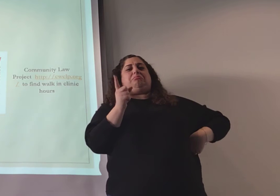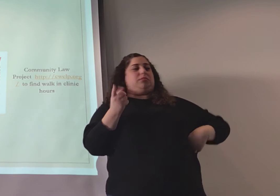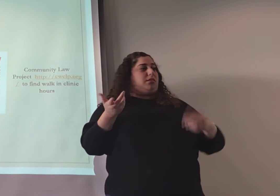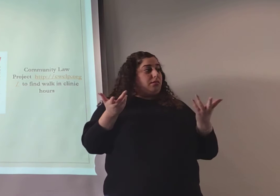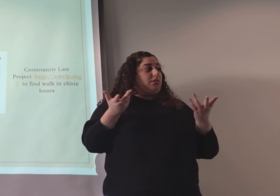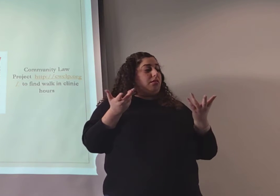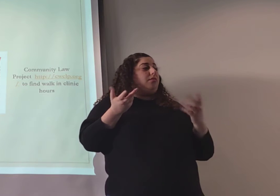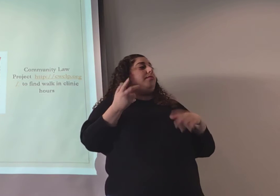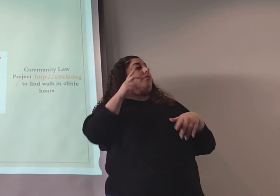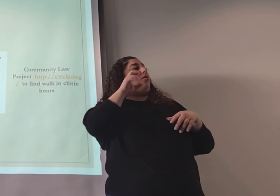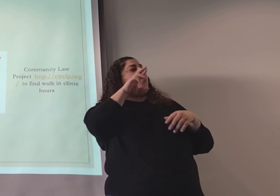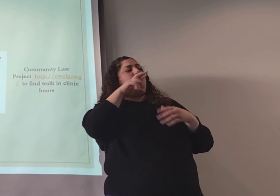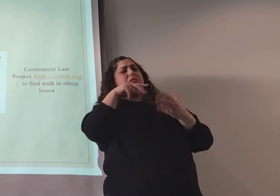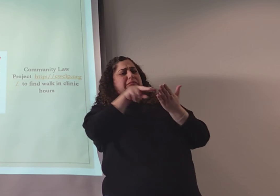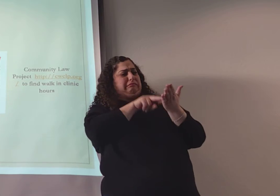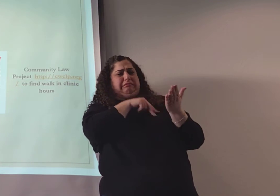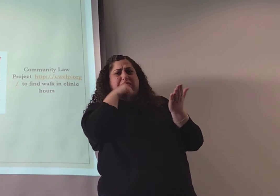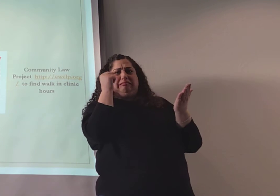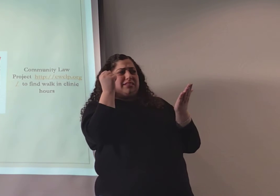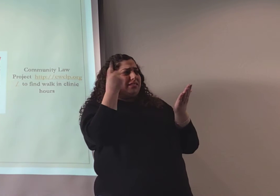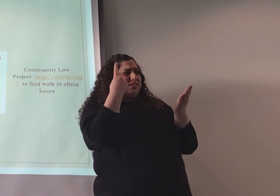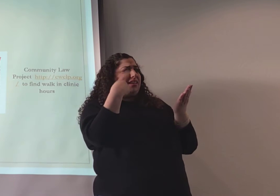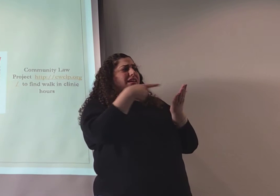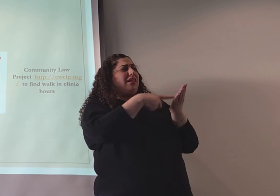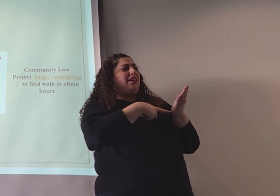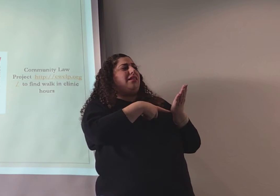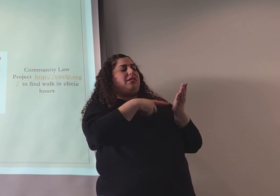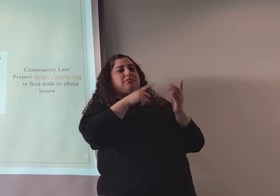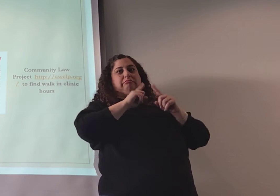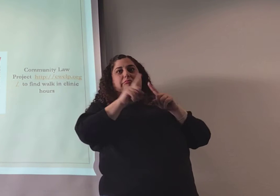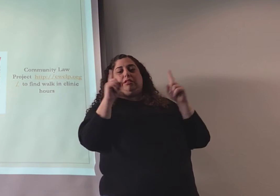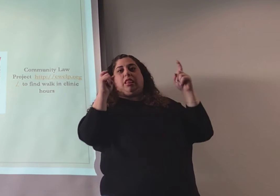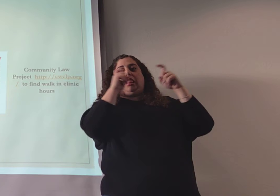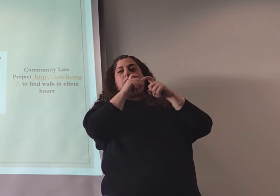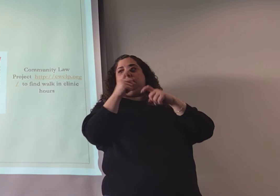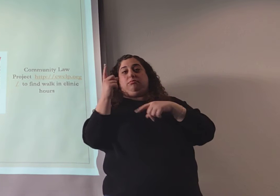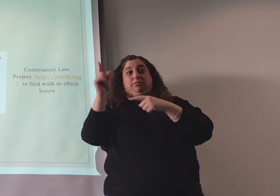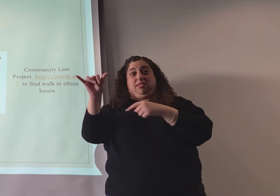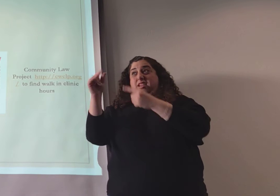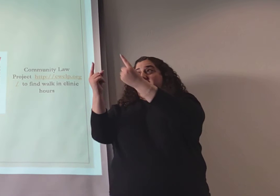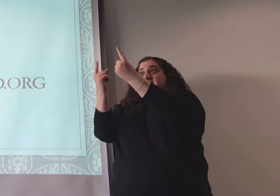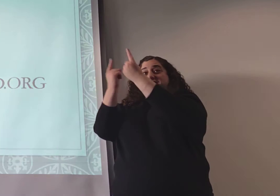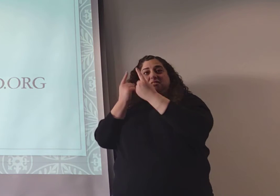So if you go to their website, they have a calendar with all of the days of their clinics.